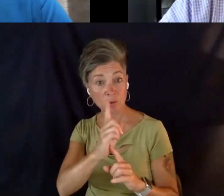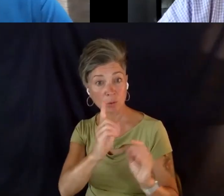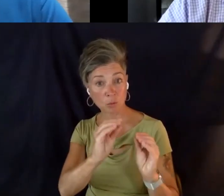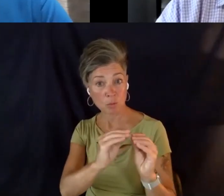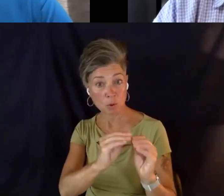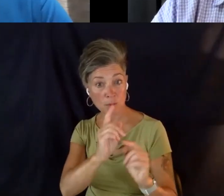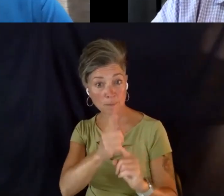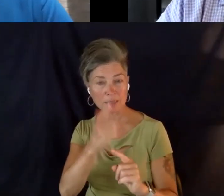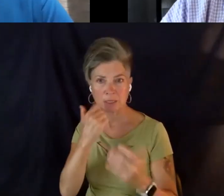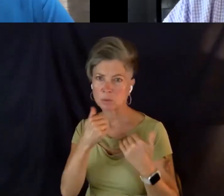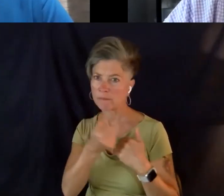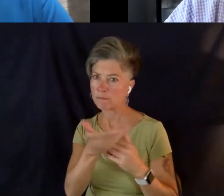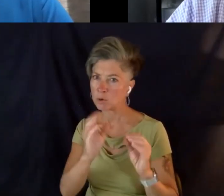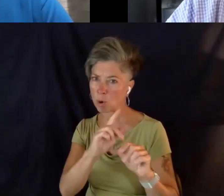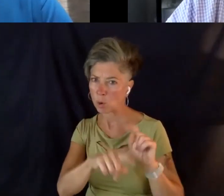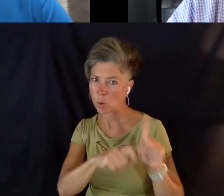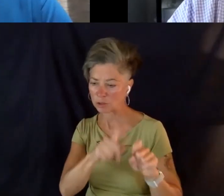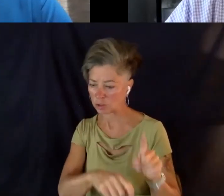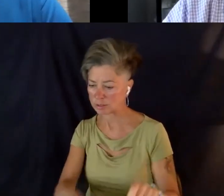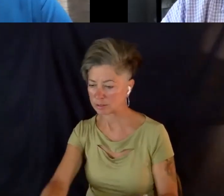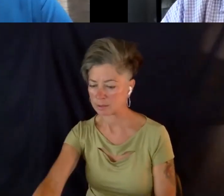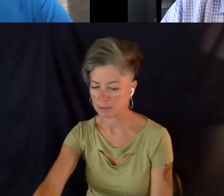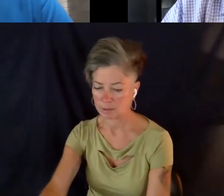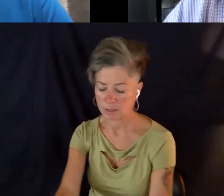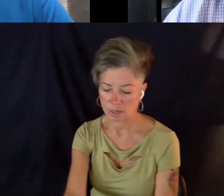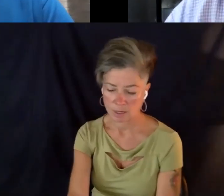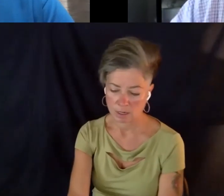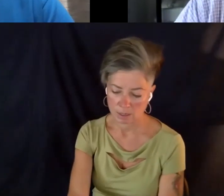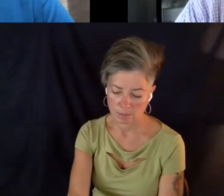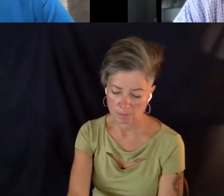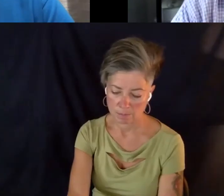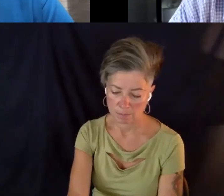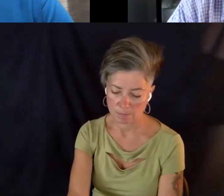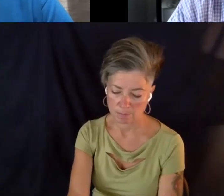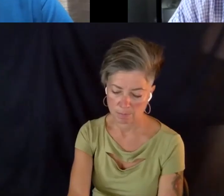'Cause we have a few more questions, so, and so I'm gonna have to spell this one out and Annie, you can read it.